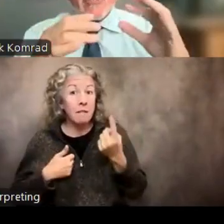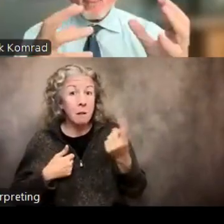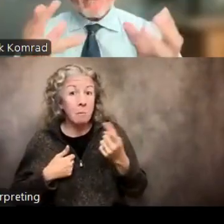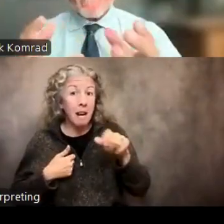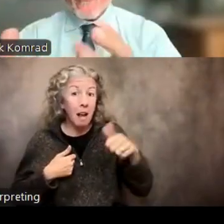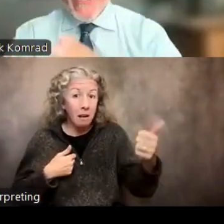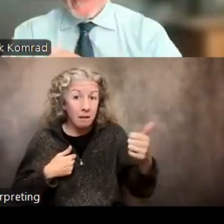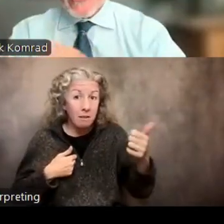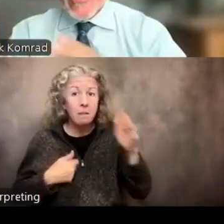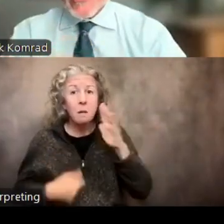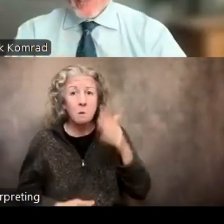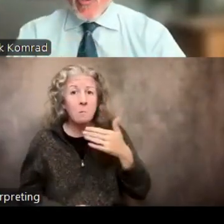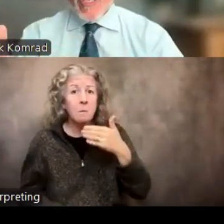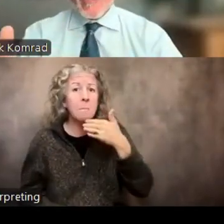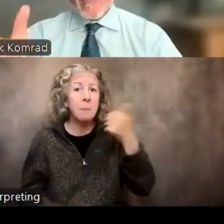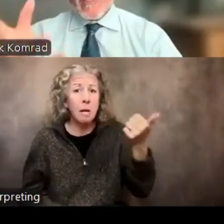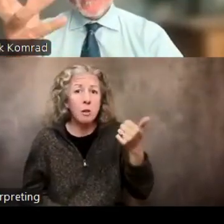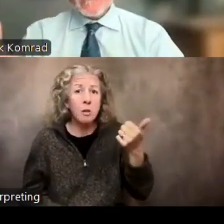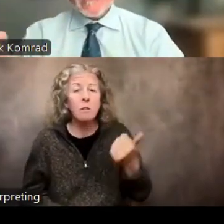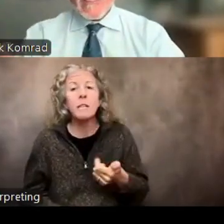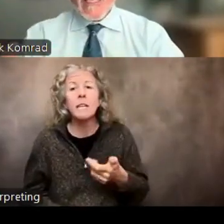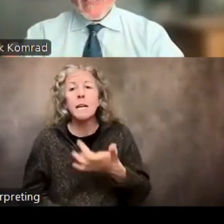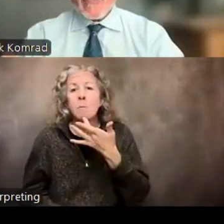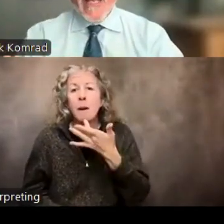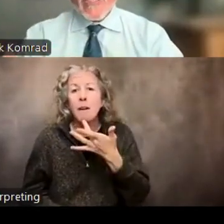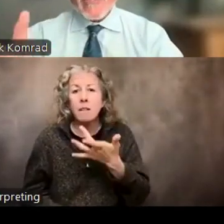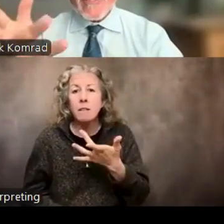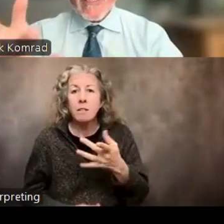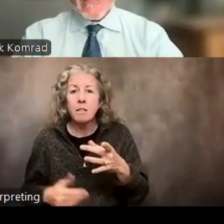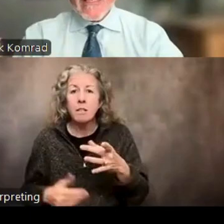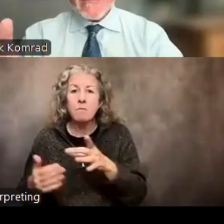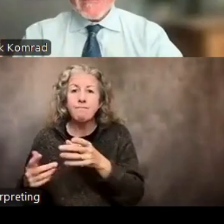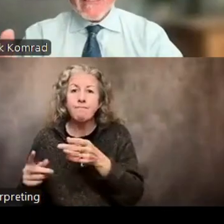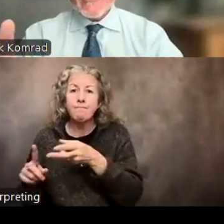preferentially drawing psychiatric patients into this